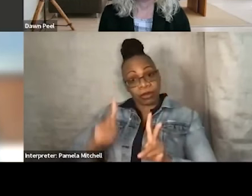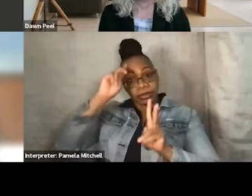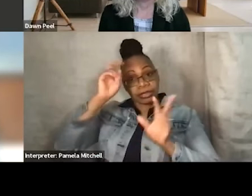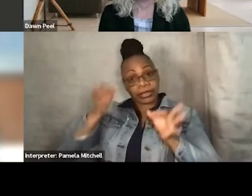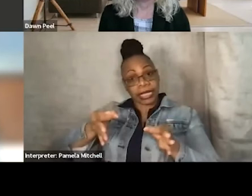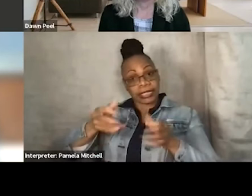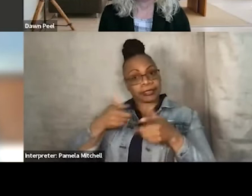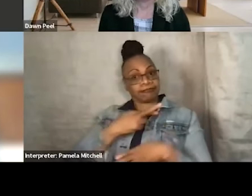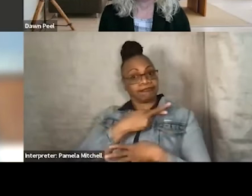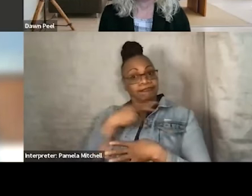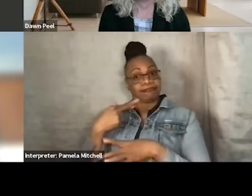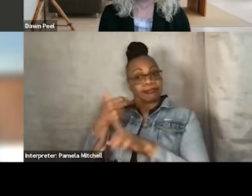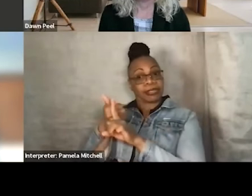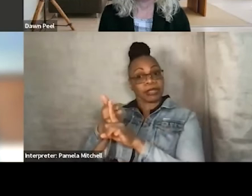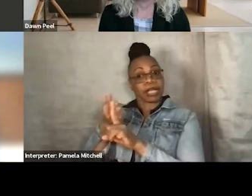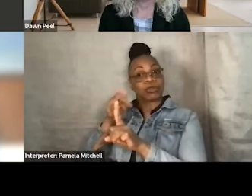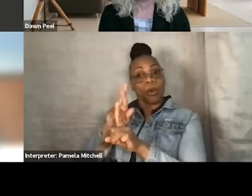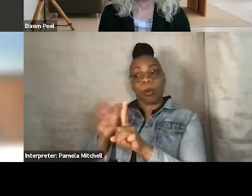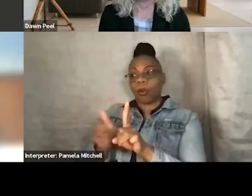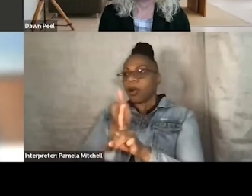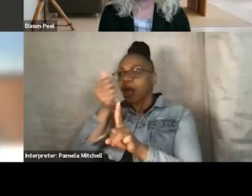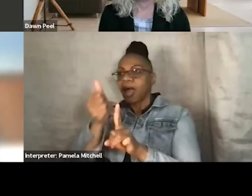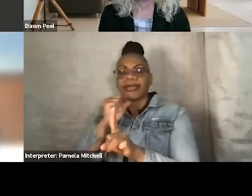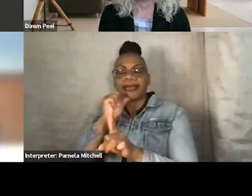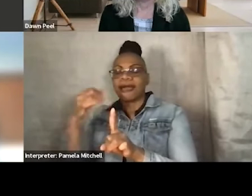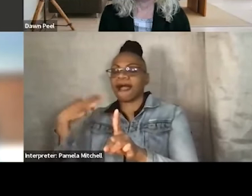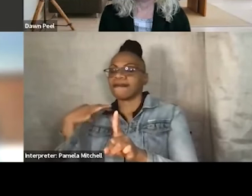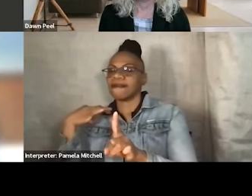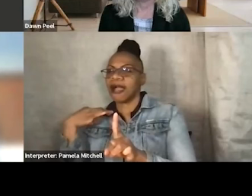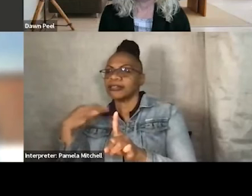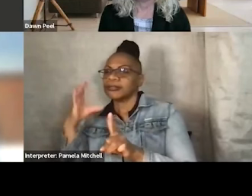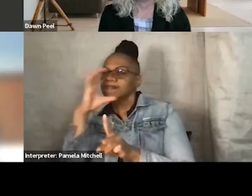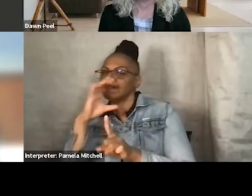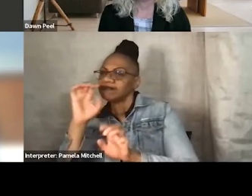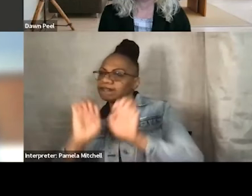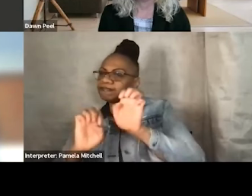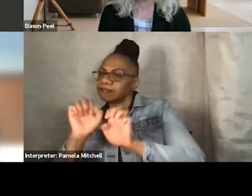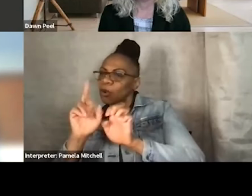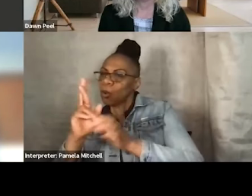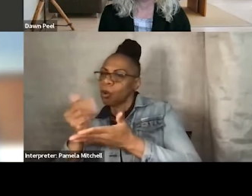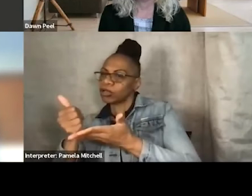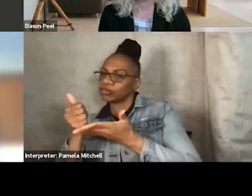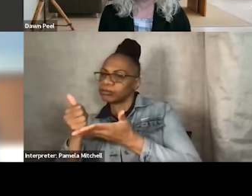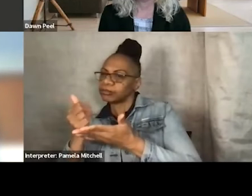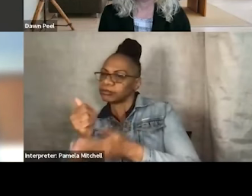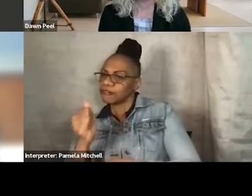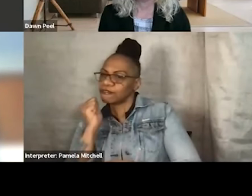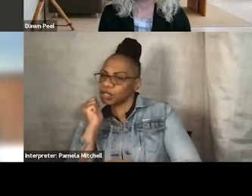to themselves or others and will not voluntarily seek evaluation or treatment. Mobile crisis teams work hard